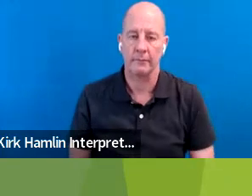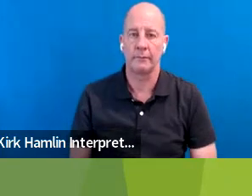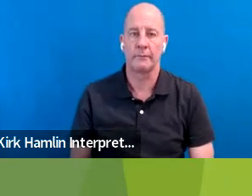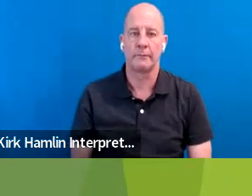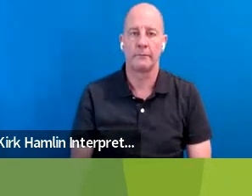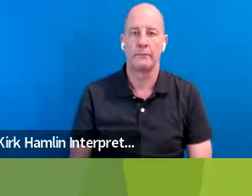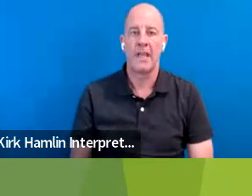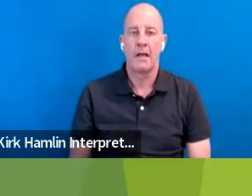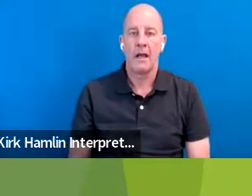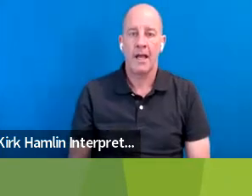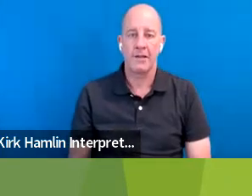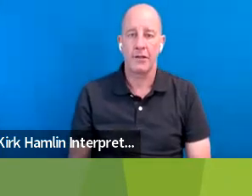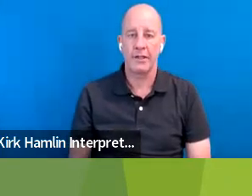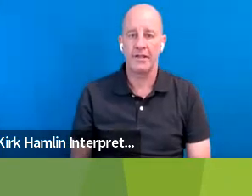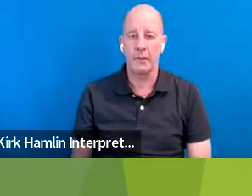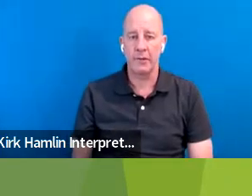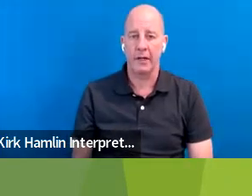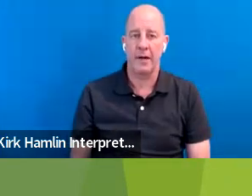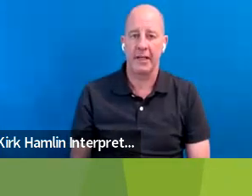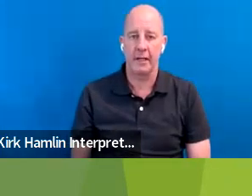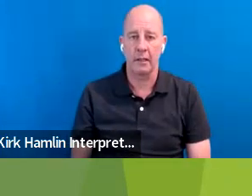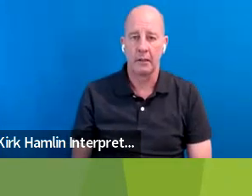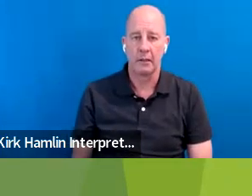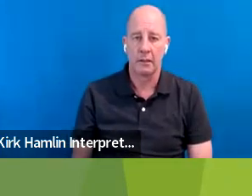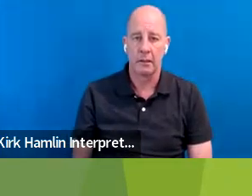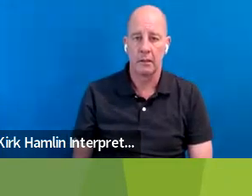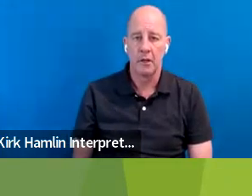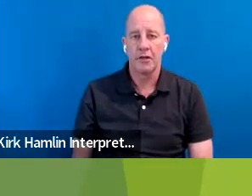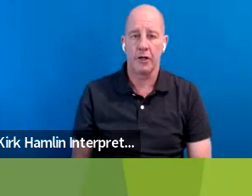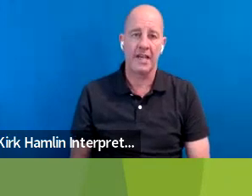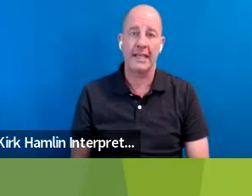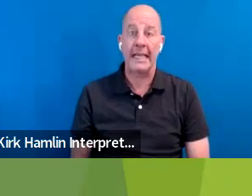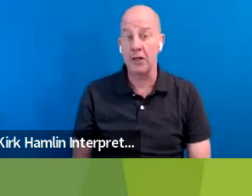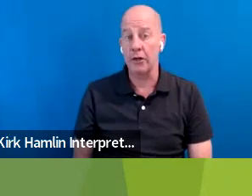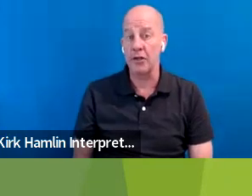So you can see what we're talking about here.